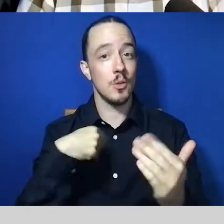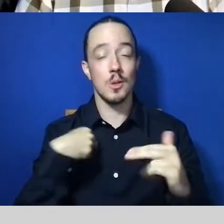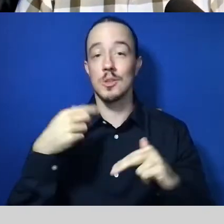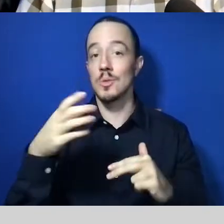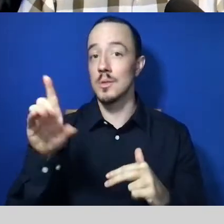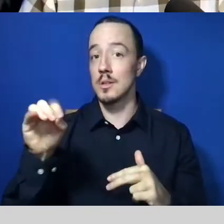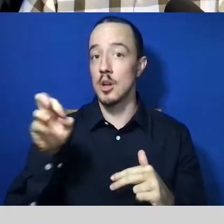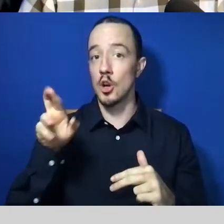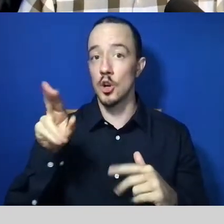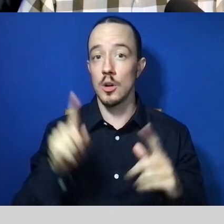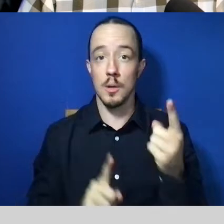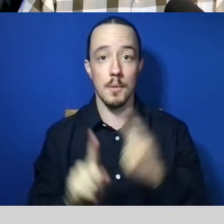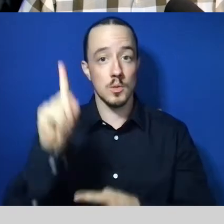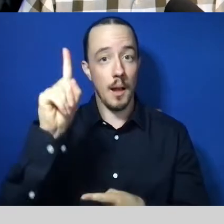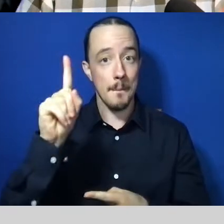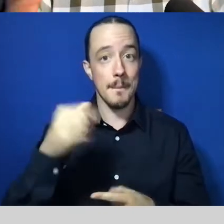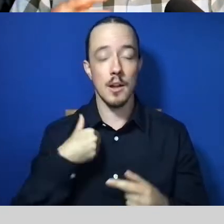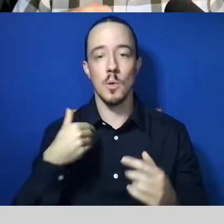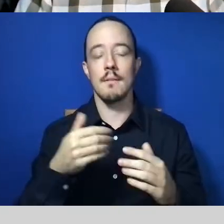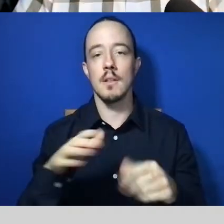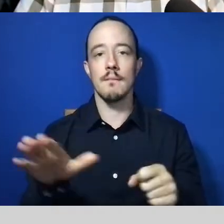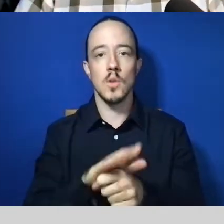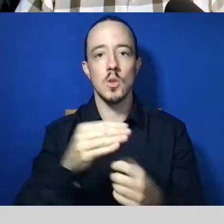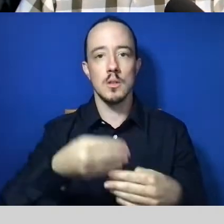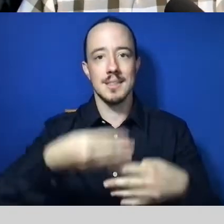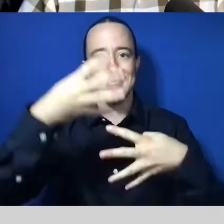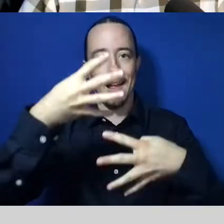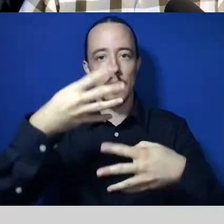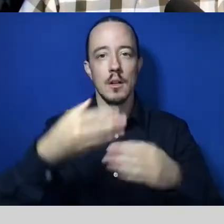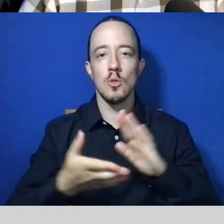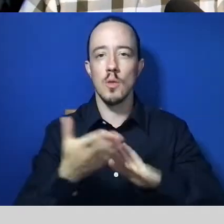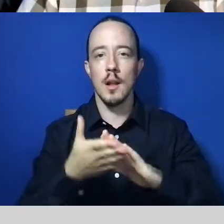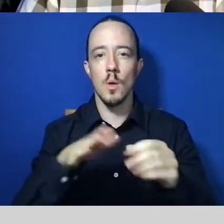and you've got the whole stack running locally, making it easy for you to develop.